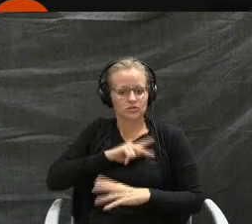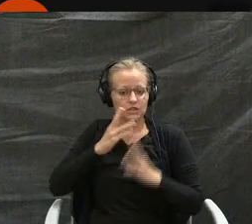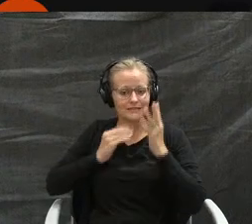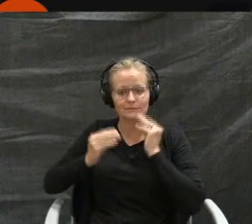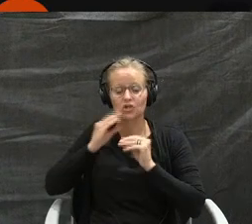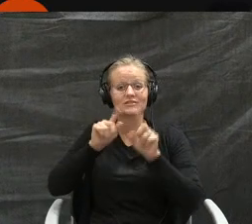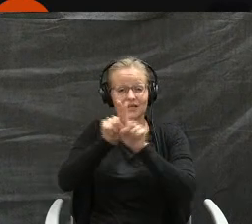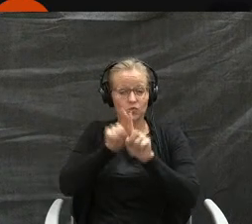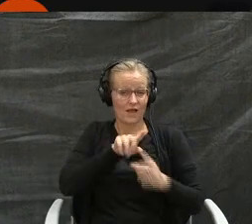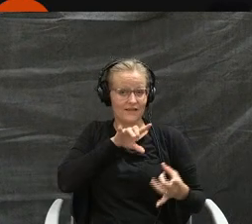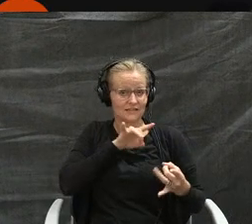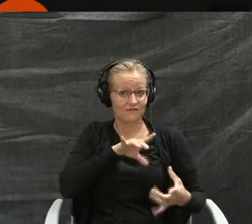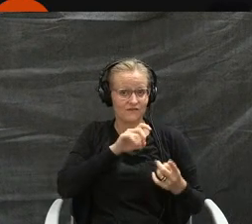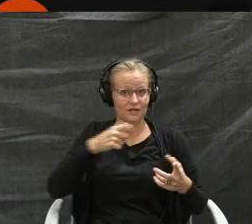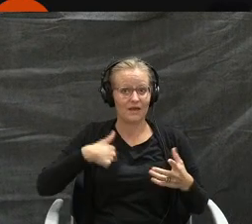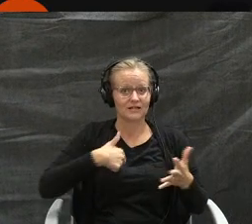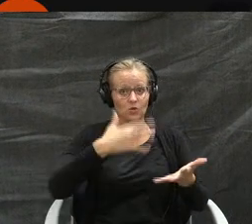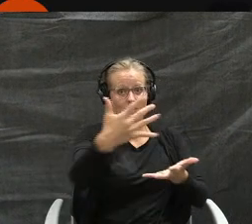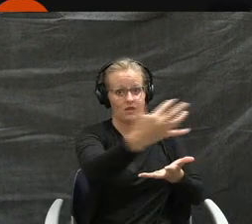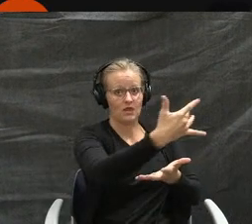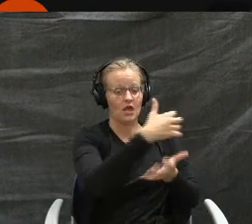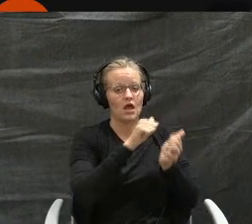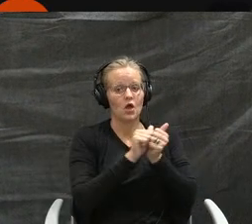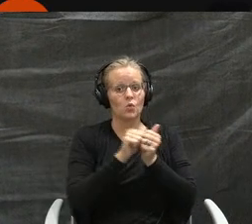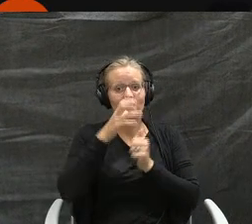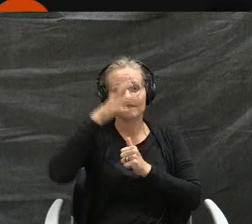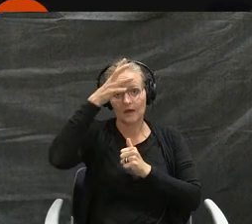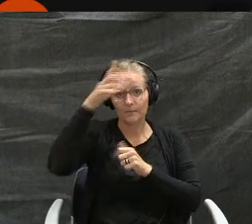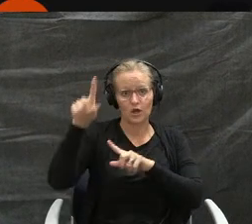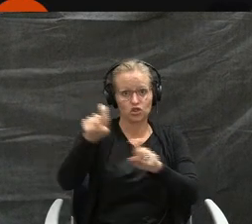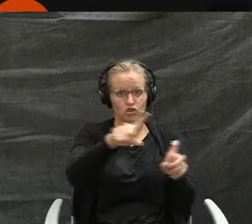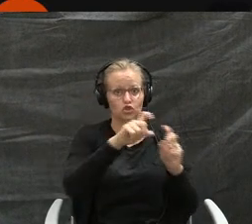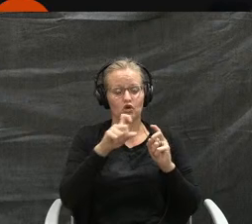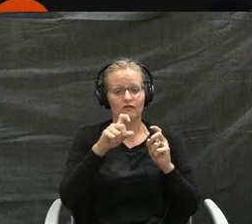community in the parent survey. So we look forward to sharing that with you.